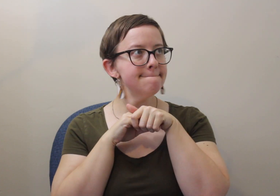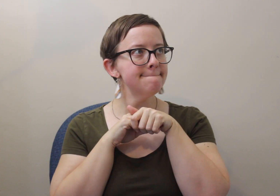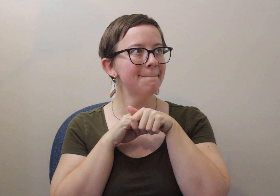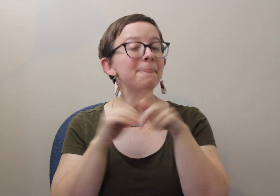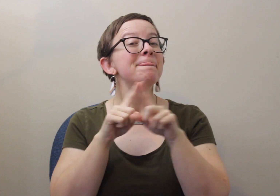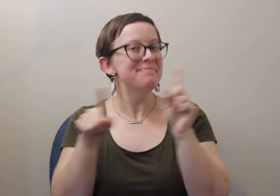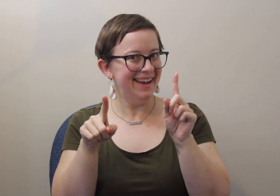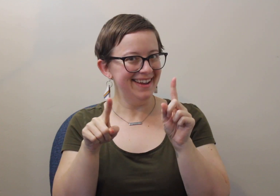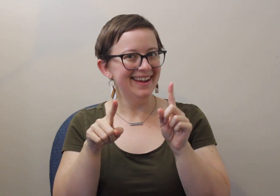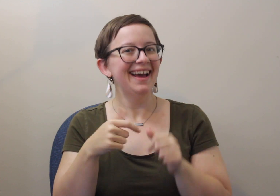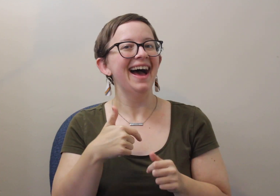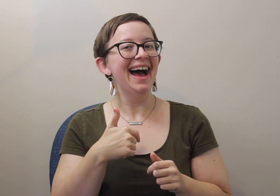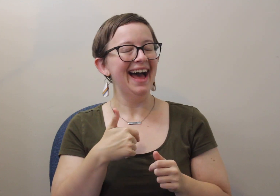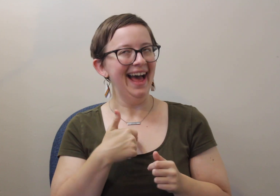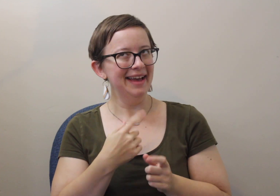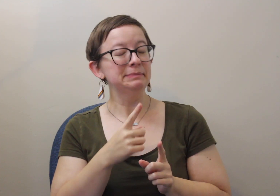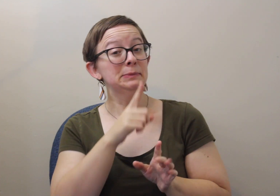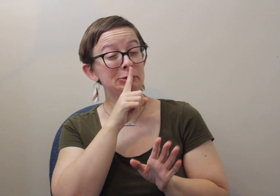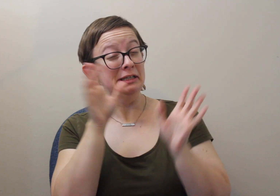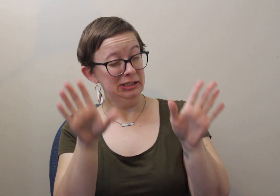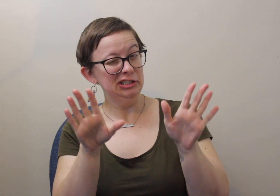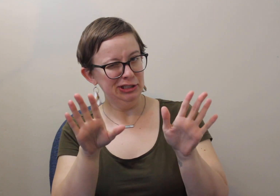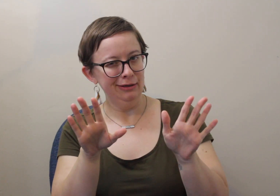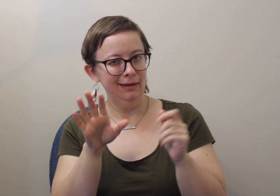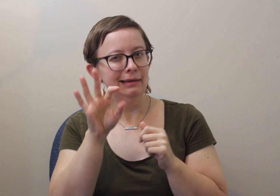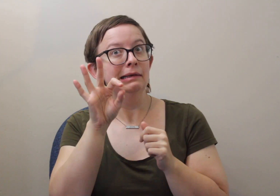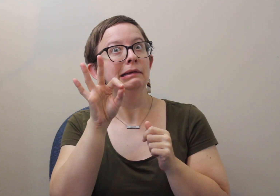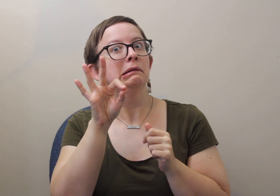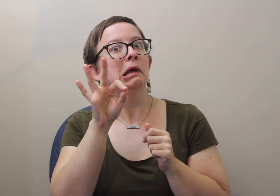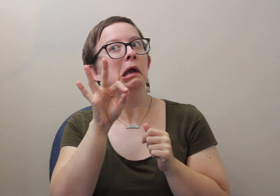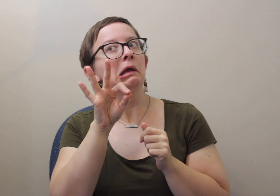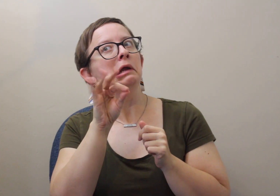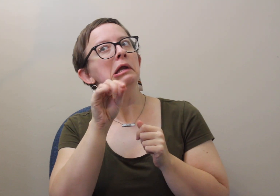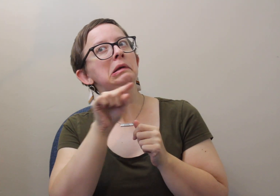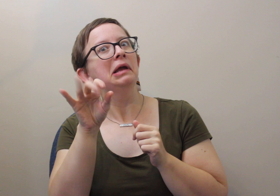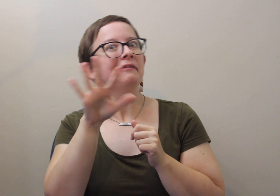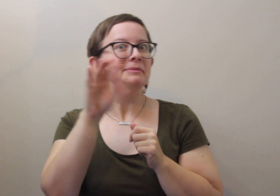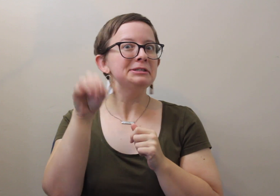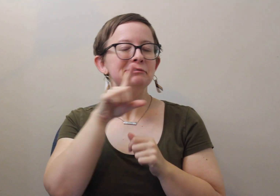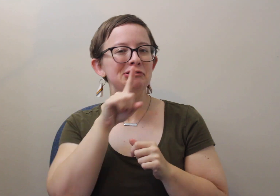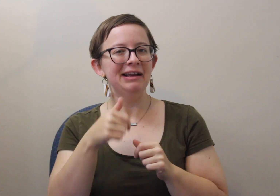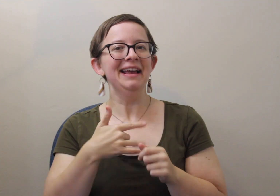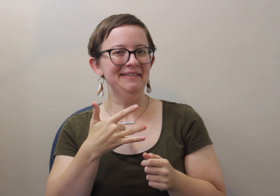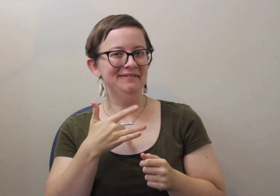Oh but I'm pretty sure like 90 to 95% sure